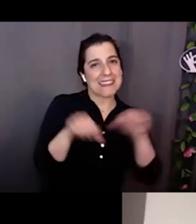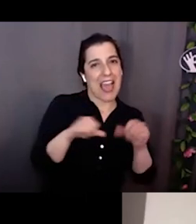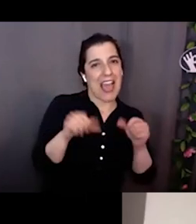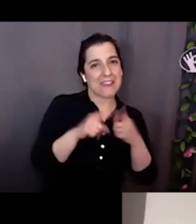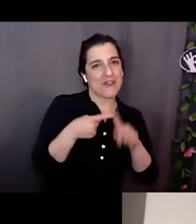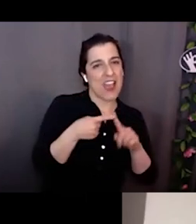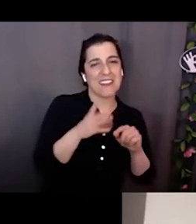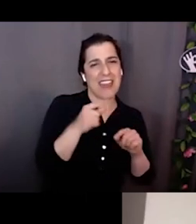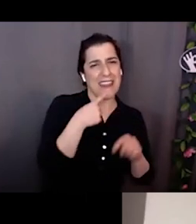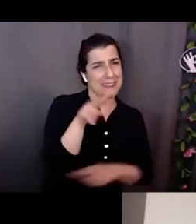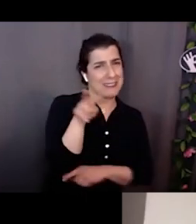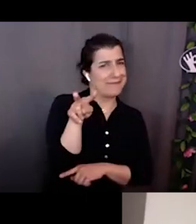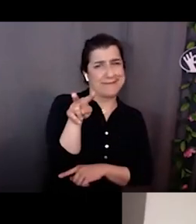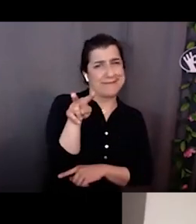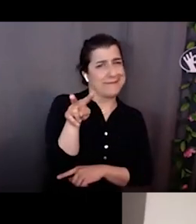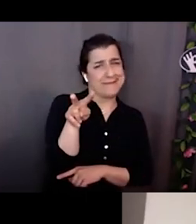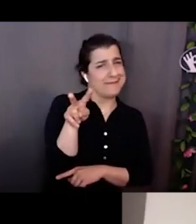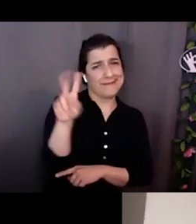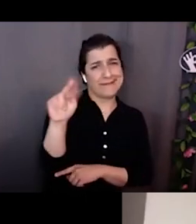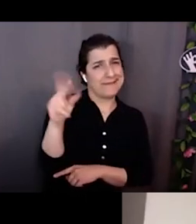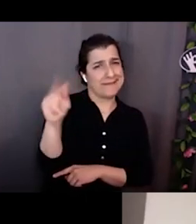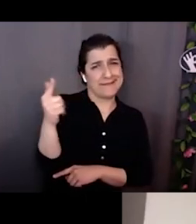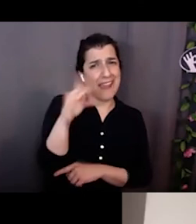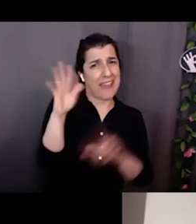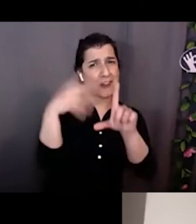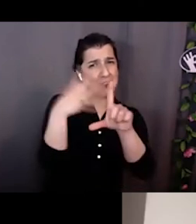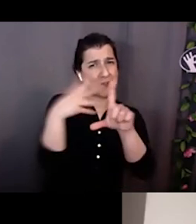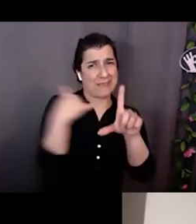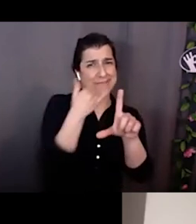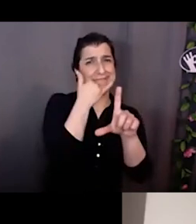like the famous New York times front page of like this screeching the high,